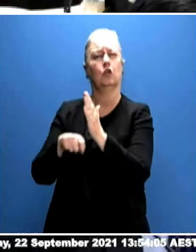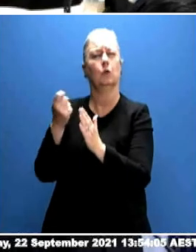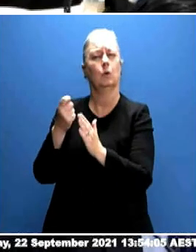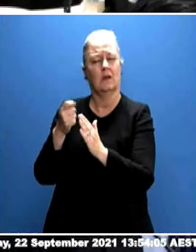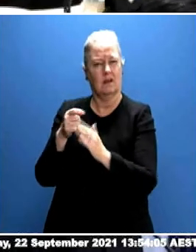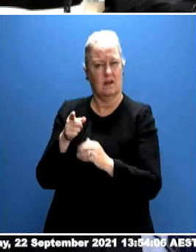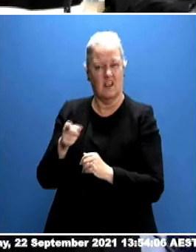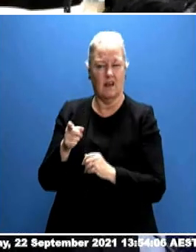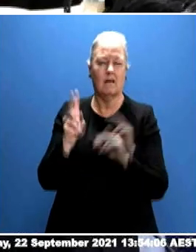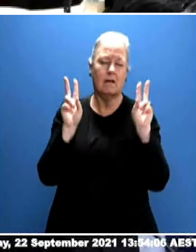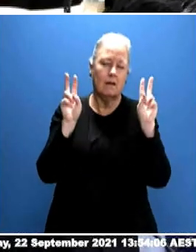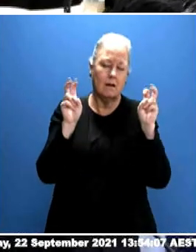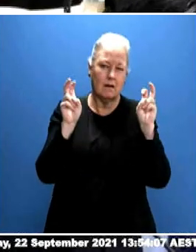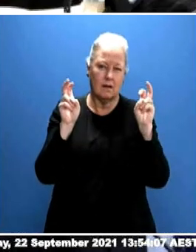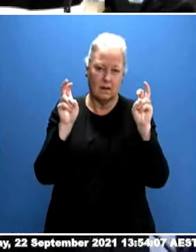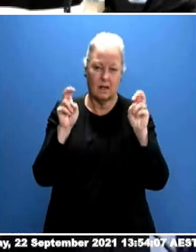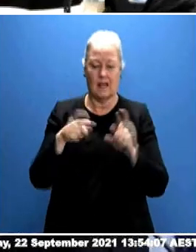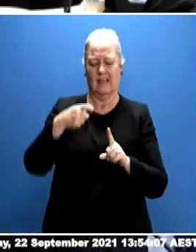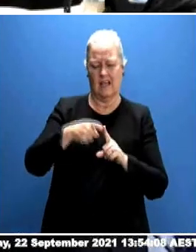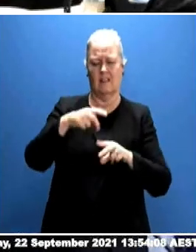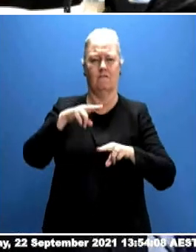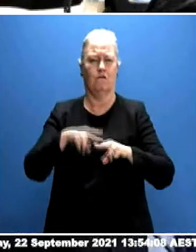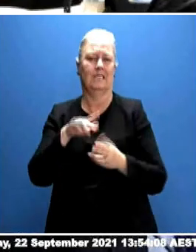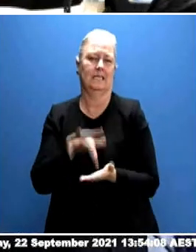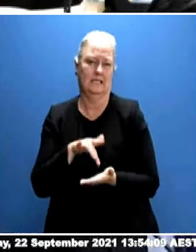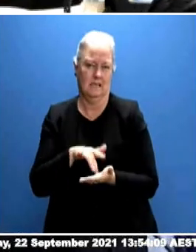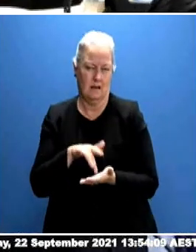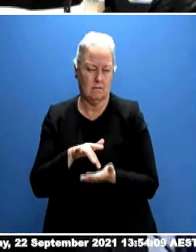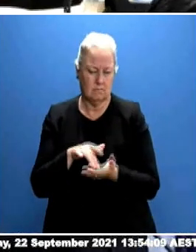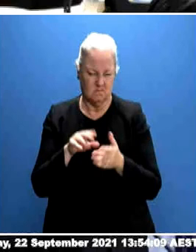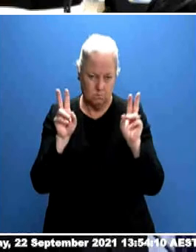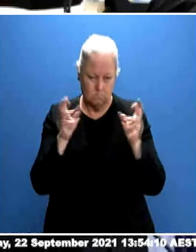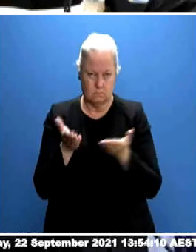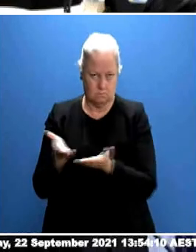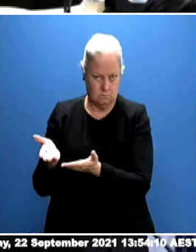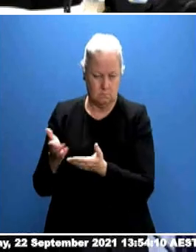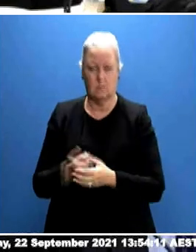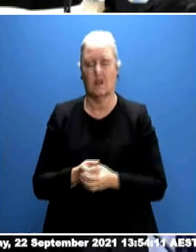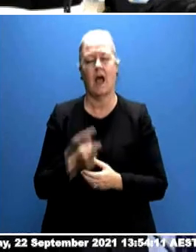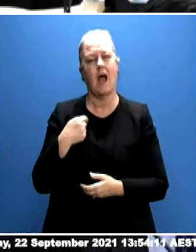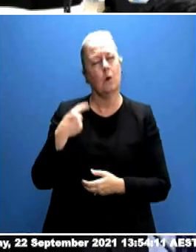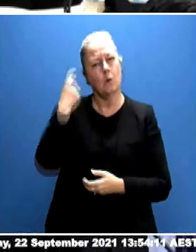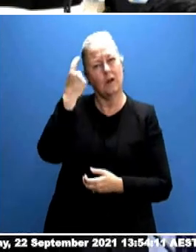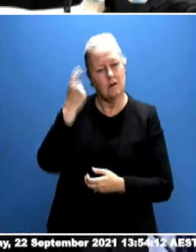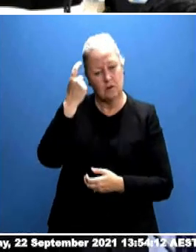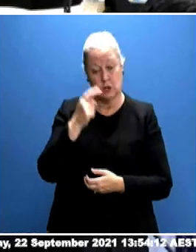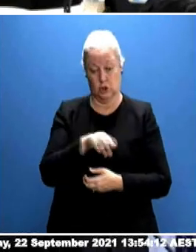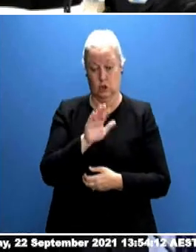to it as "entering the Kath French Centre", what are the pathways by which a child can enter the Kath French Centre?